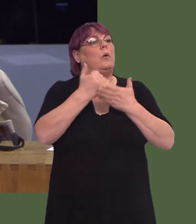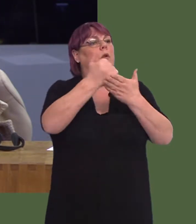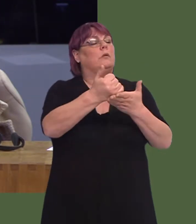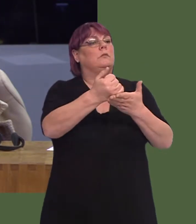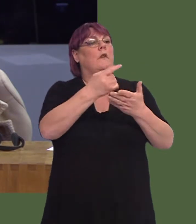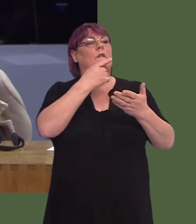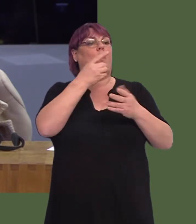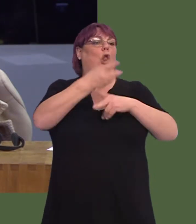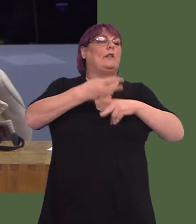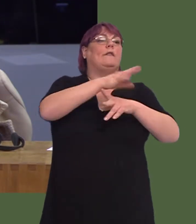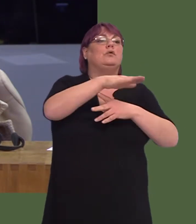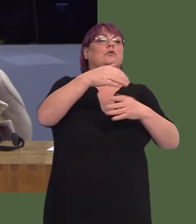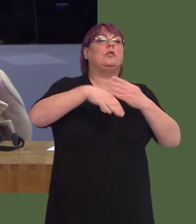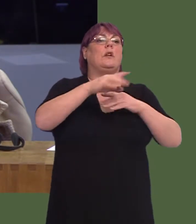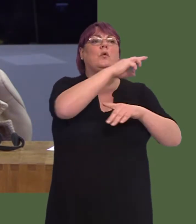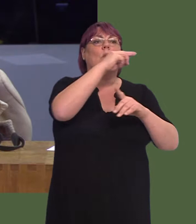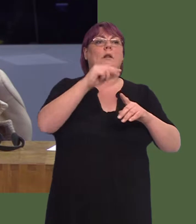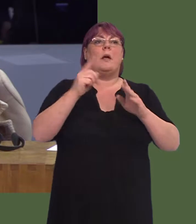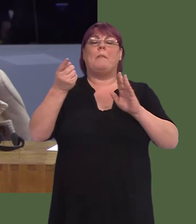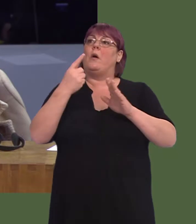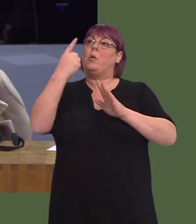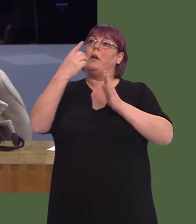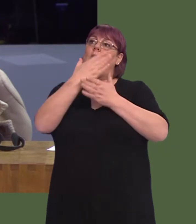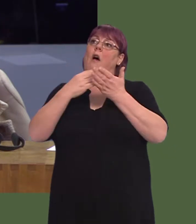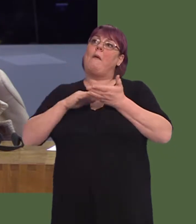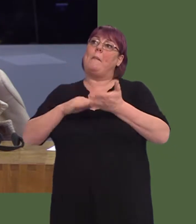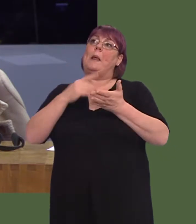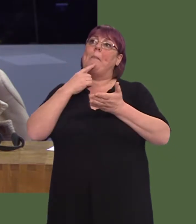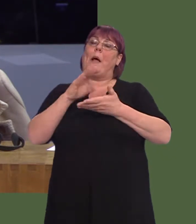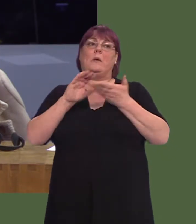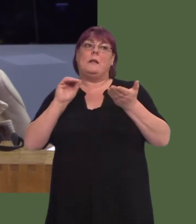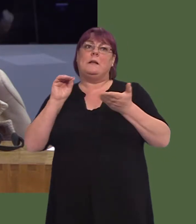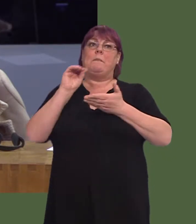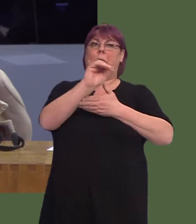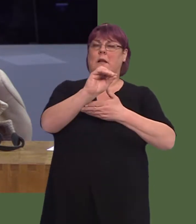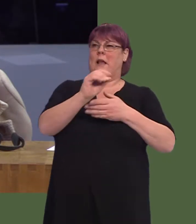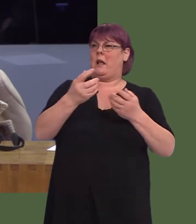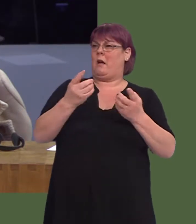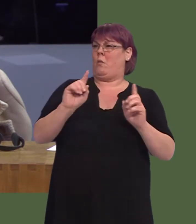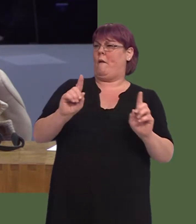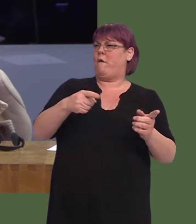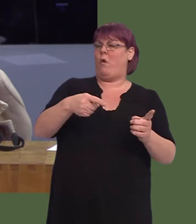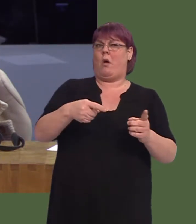biggest investment of nearly £1.5 million was used to improve the offices of Bridgend council.